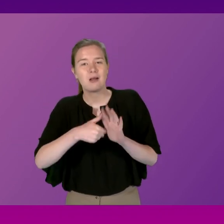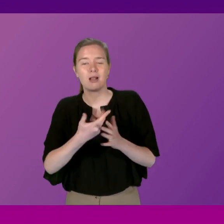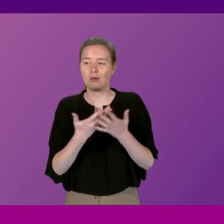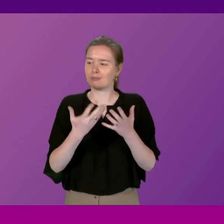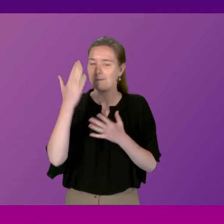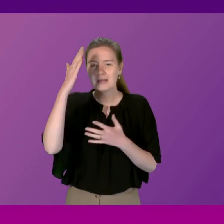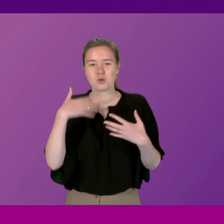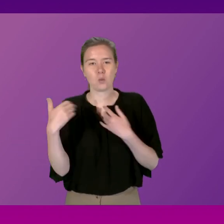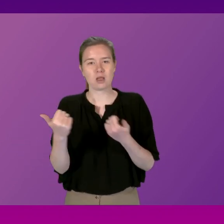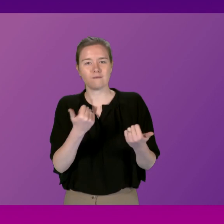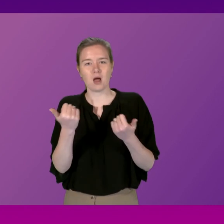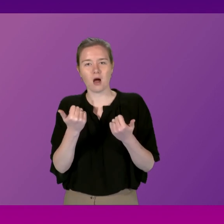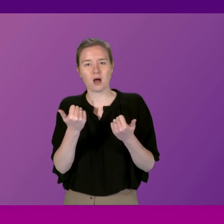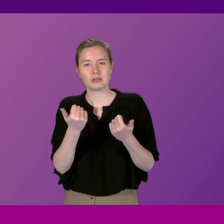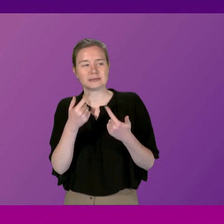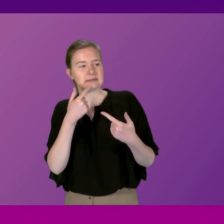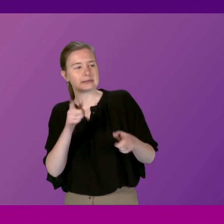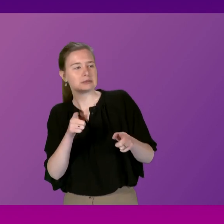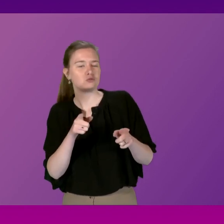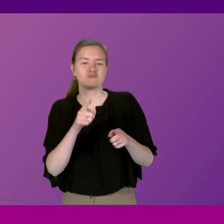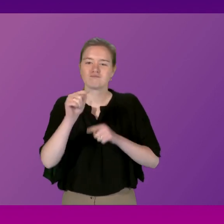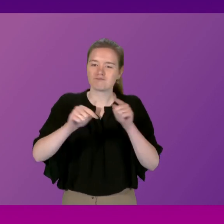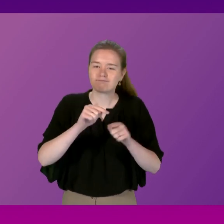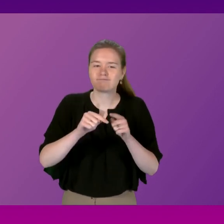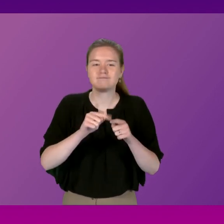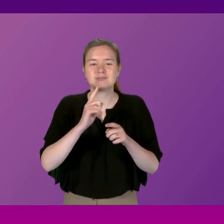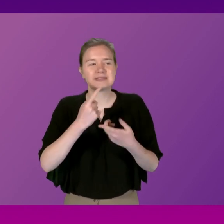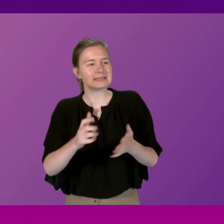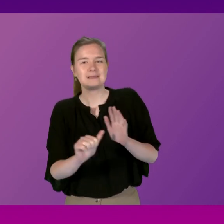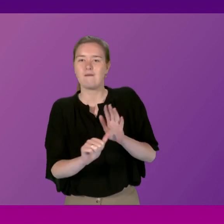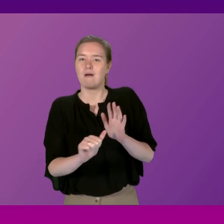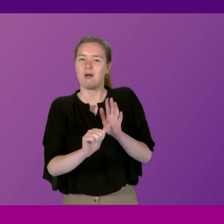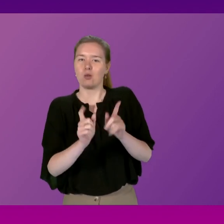welfare commissions rush to appoint a curator when it seems too difficult to hear the voice